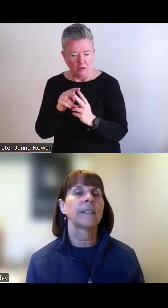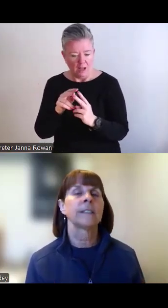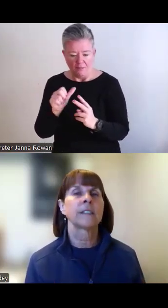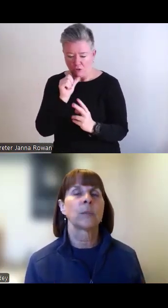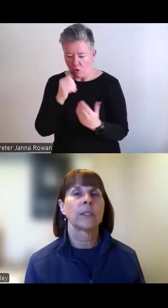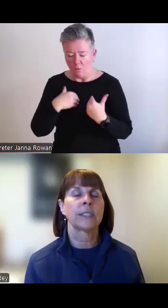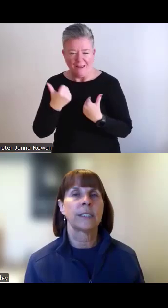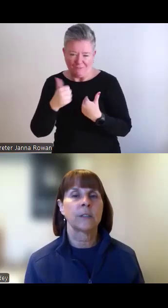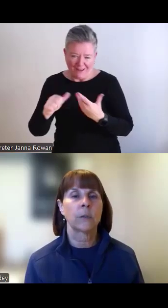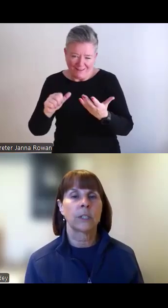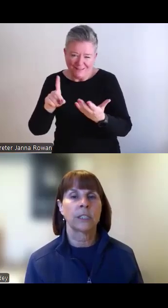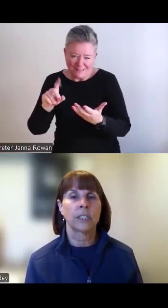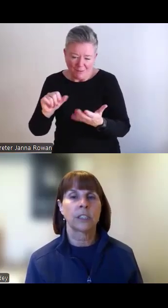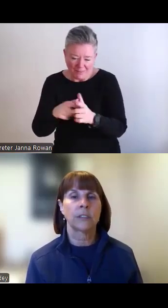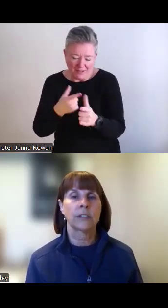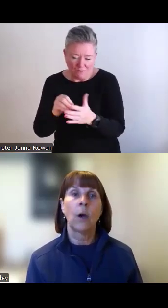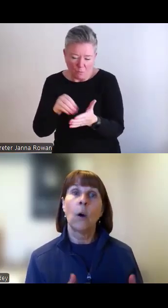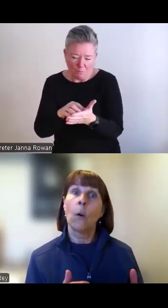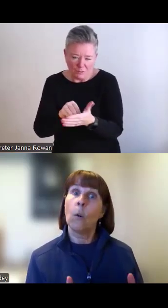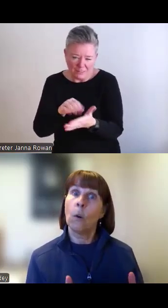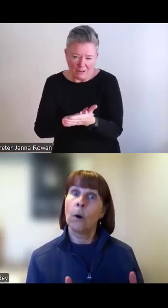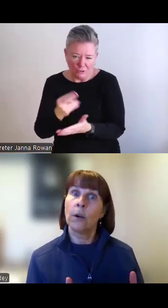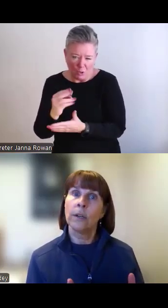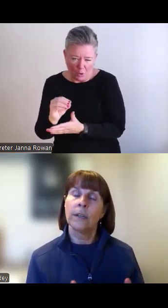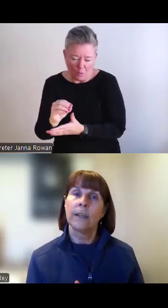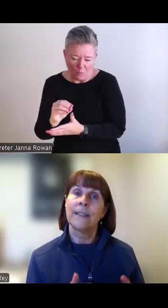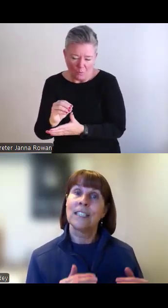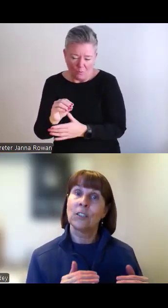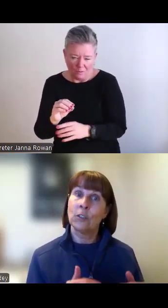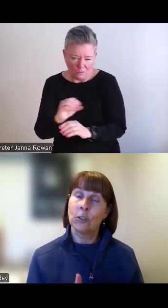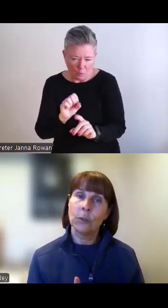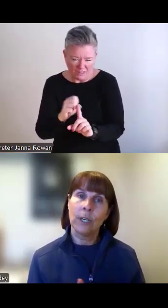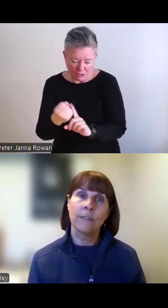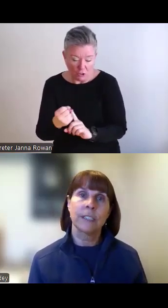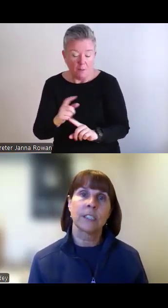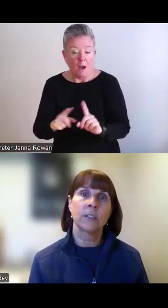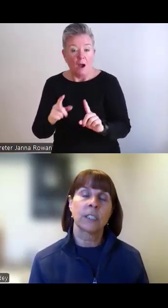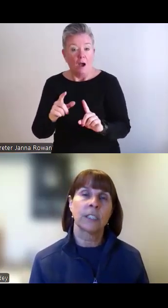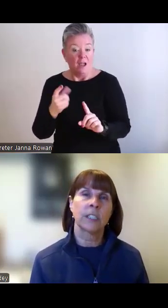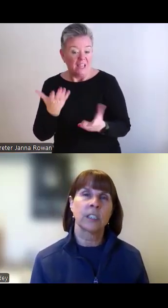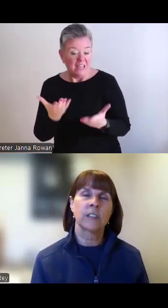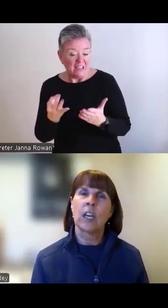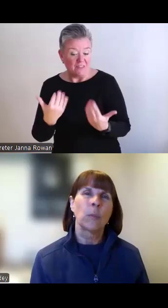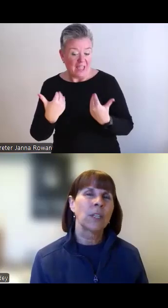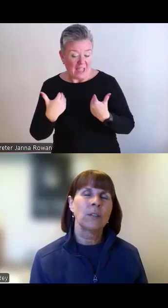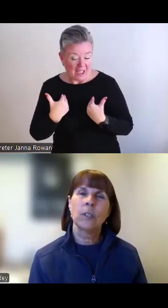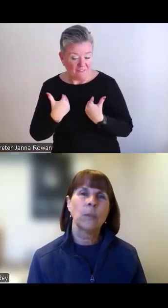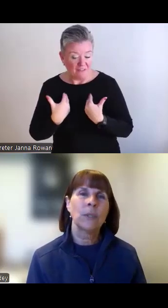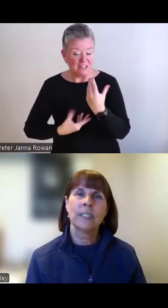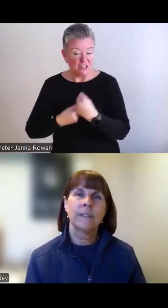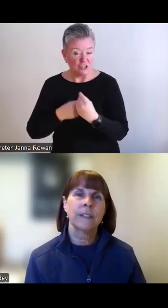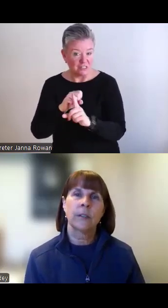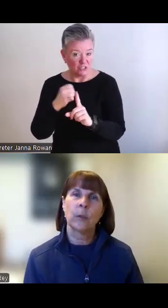any disabilities or conditions, or they do have additional conditions but you don't believe that